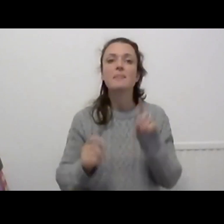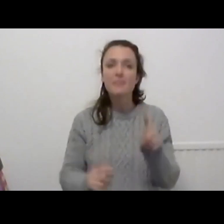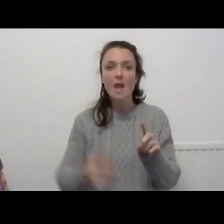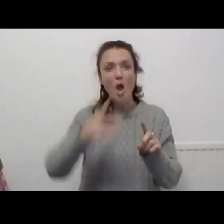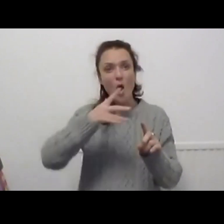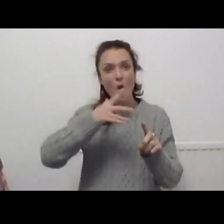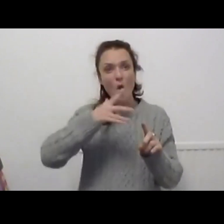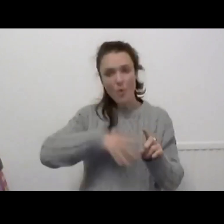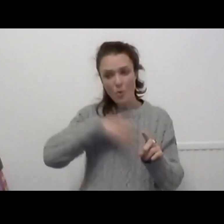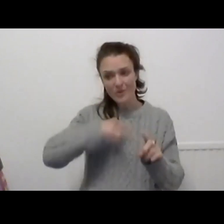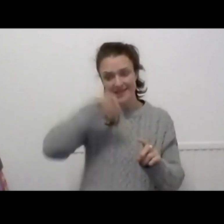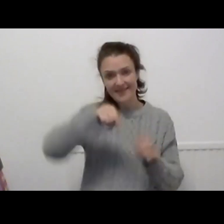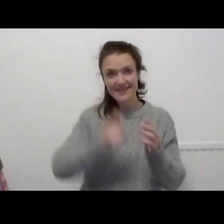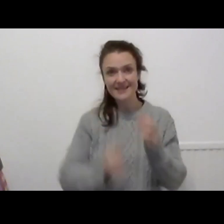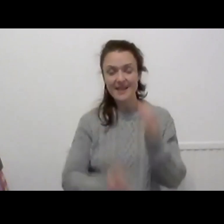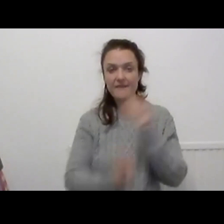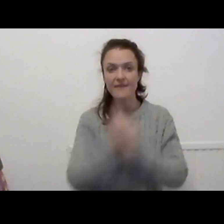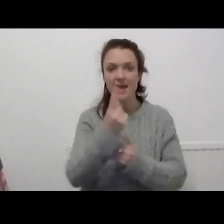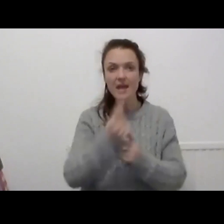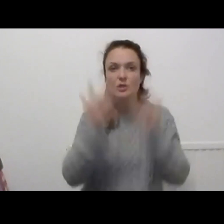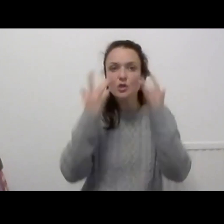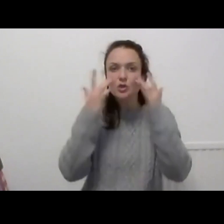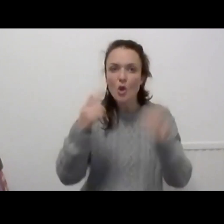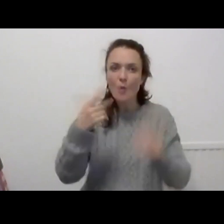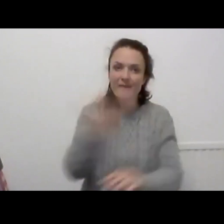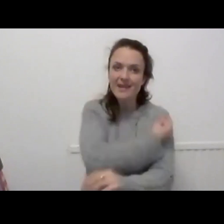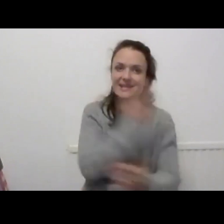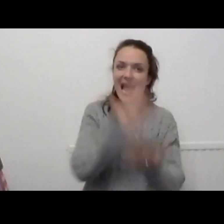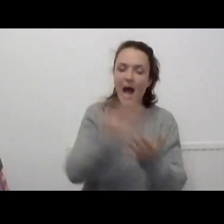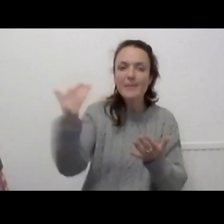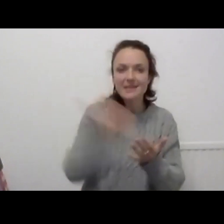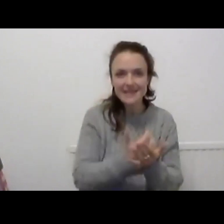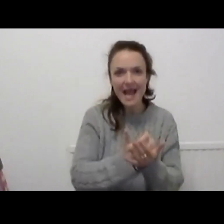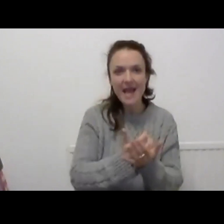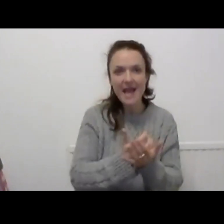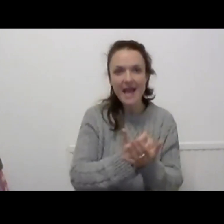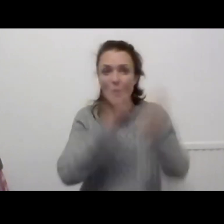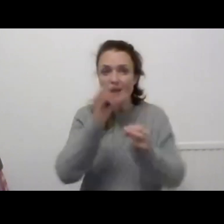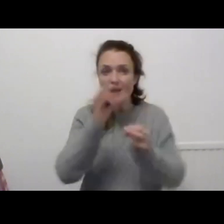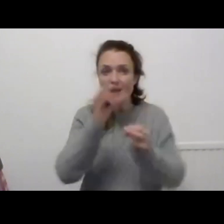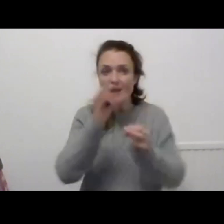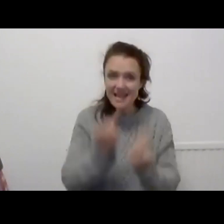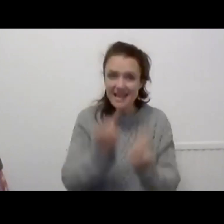as many of your questions answered as possible. And hoping that many of you will go away feeling